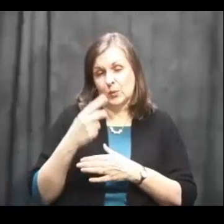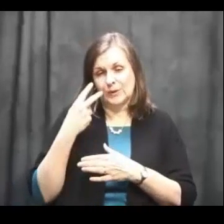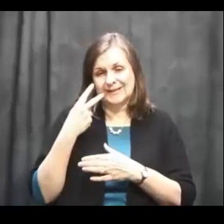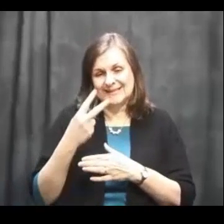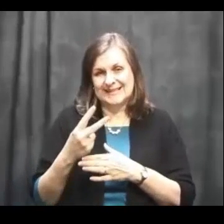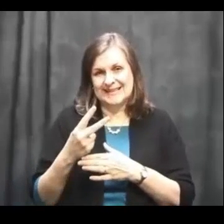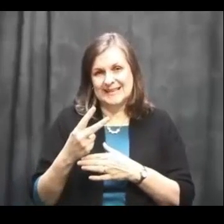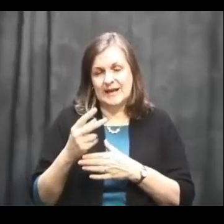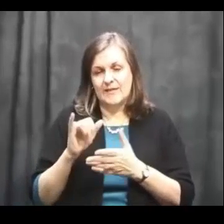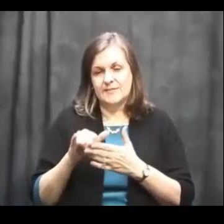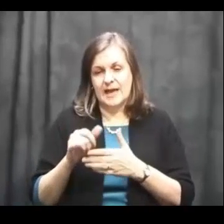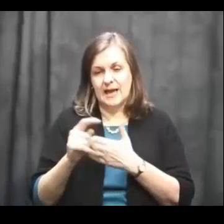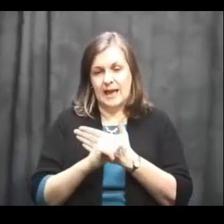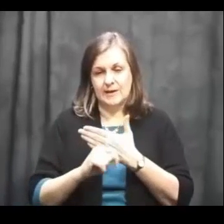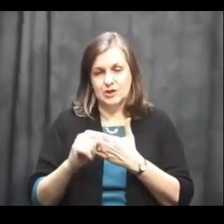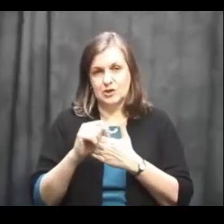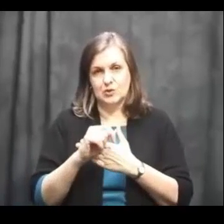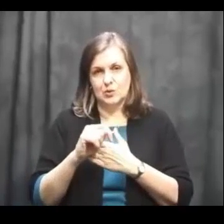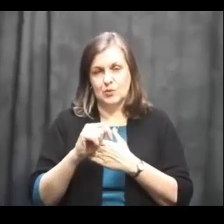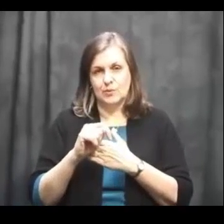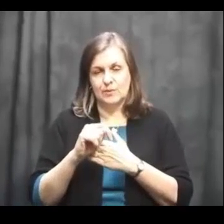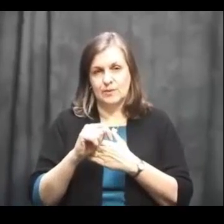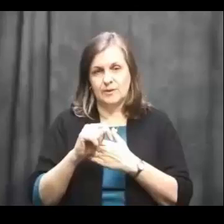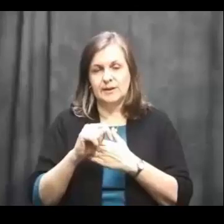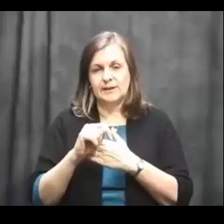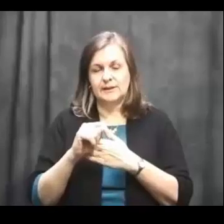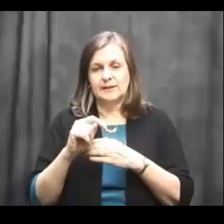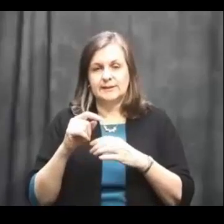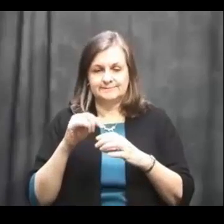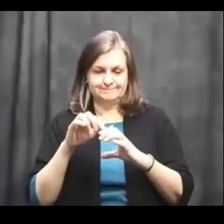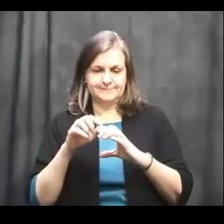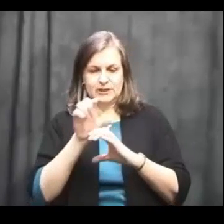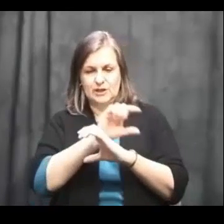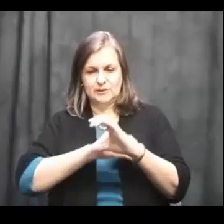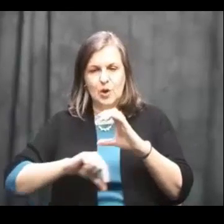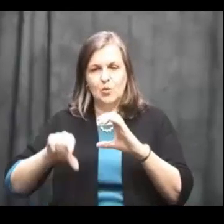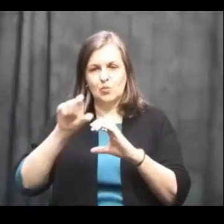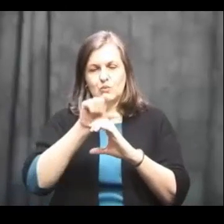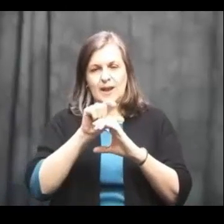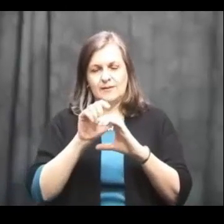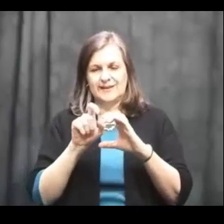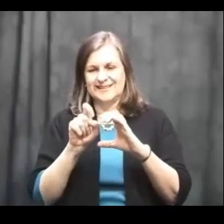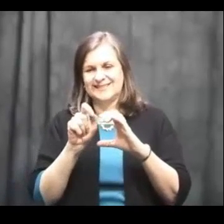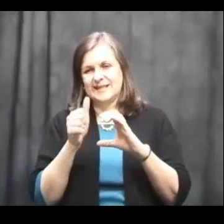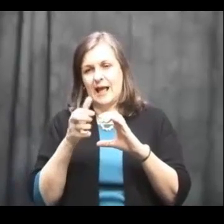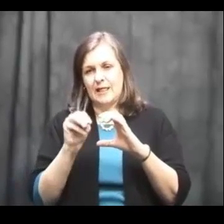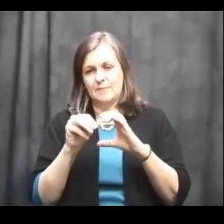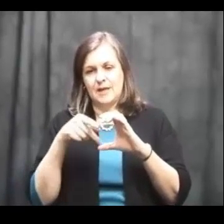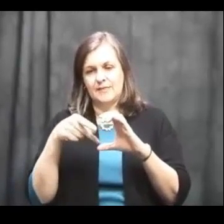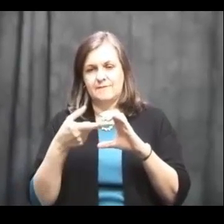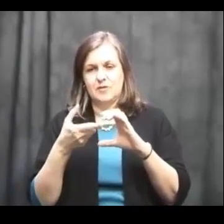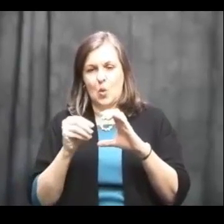the vascular bundles in the middle of this root so the xylem and the phloem are this big bundle in the middle,